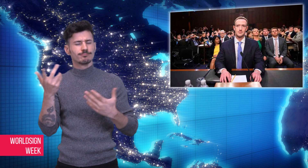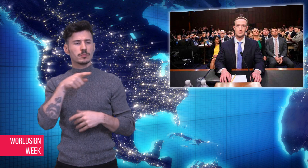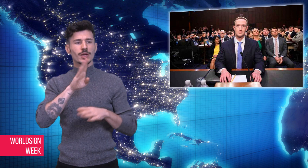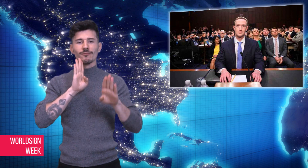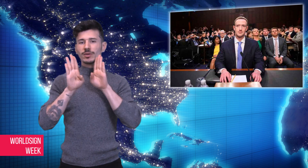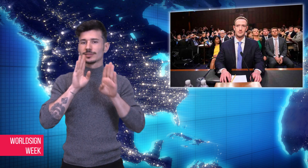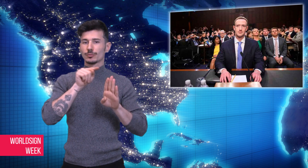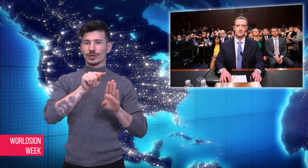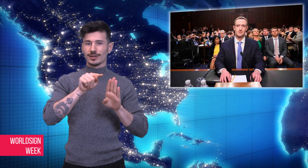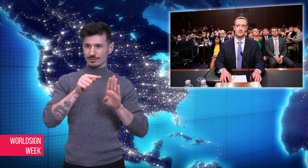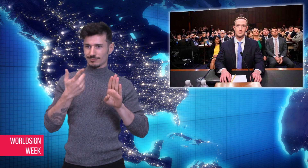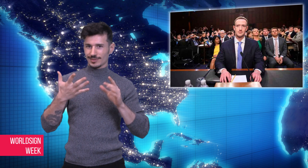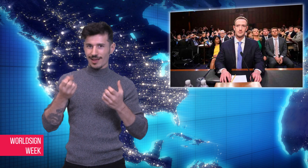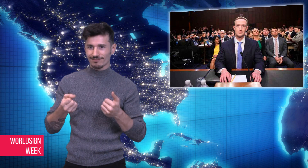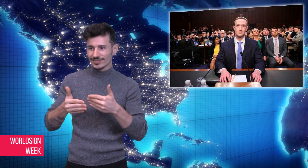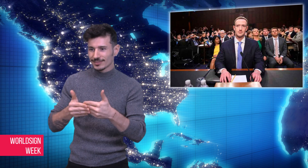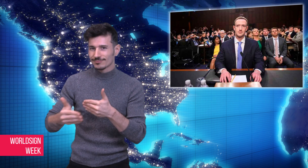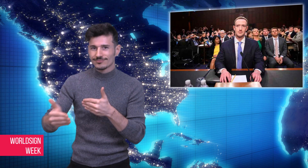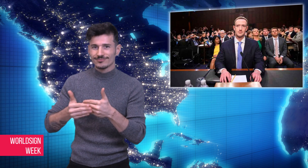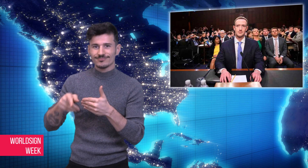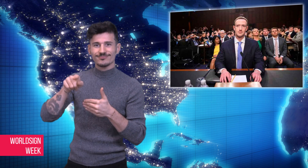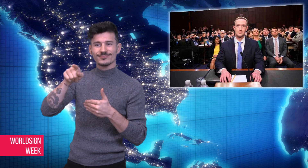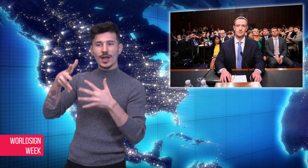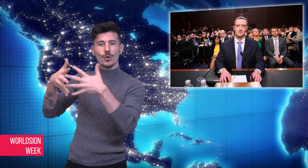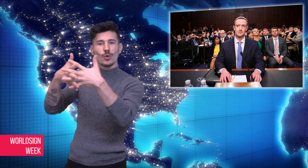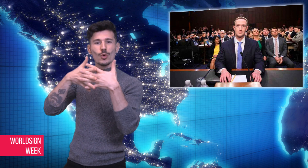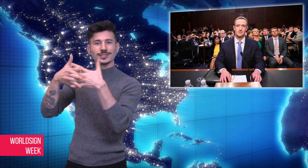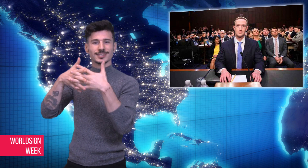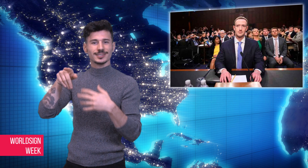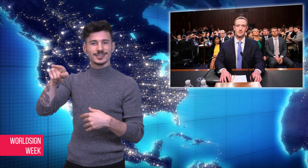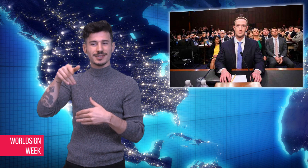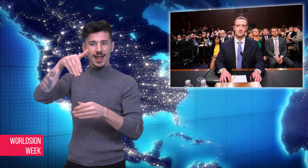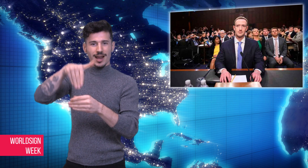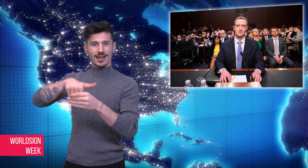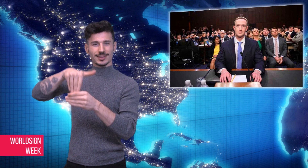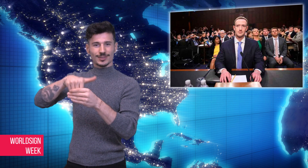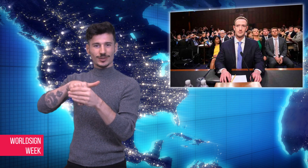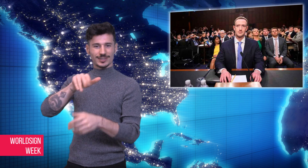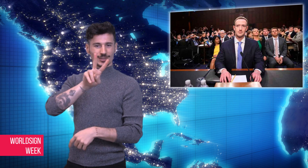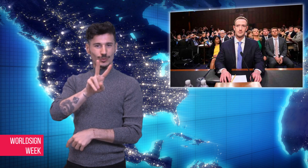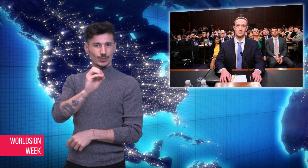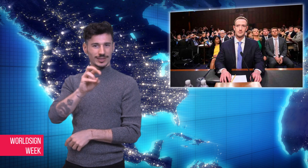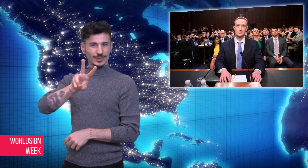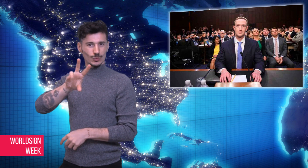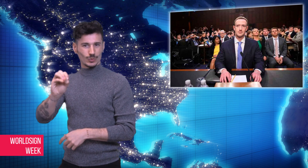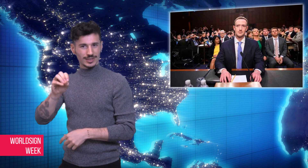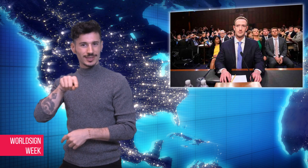competition. Experts are concerned that Facebook is